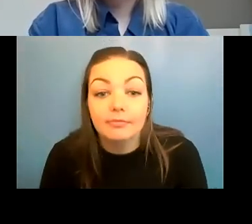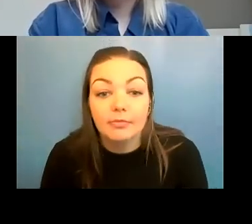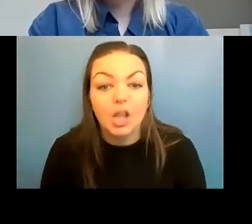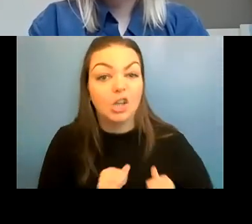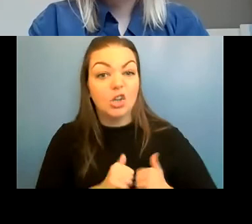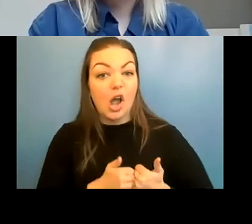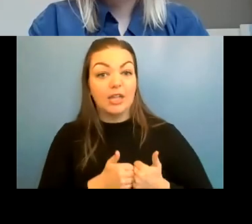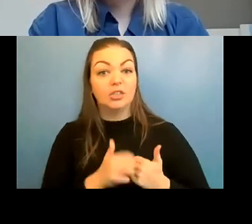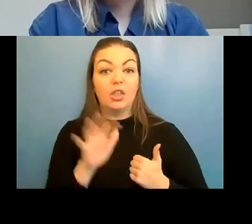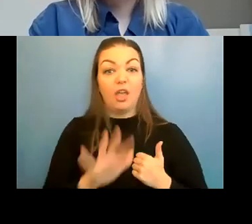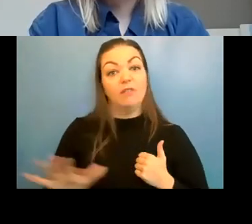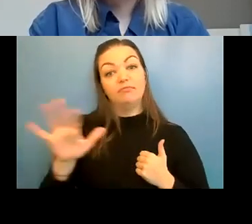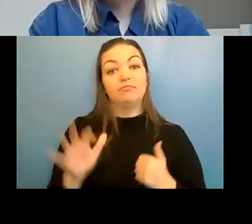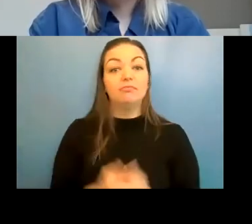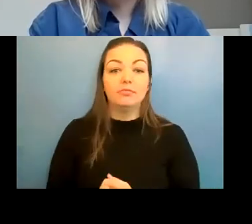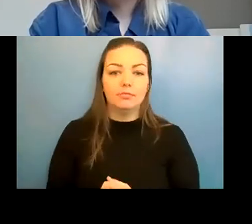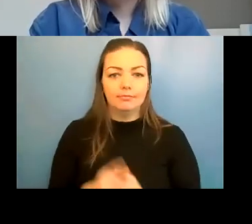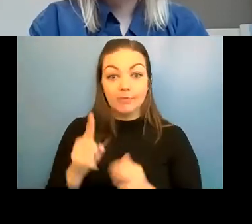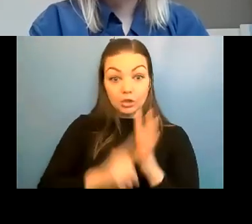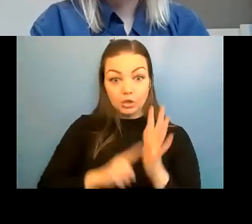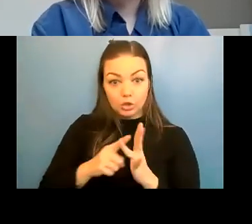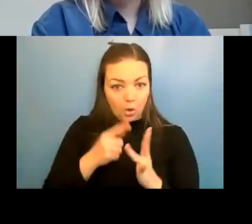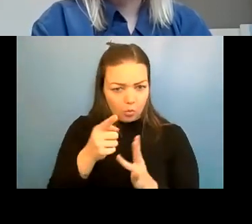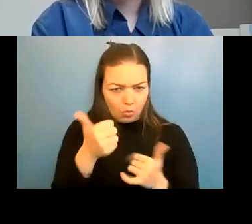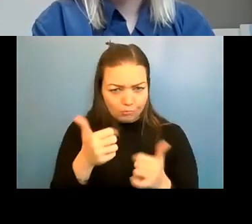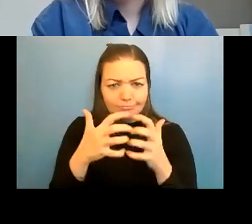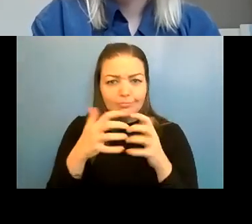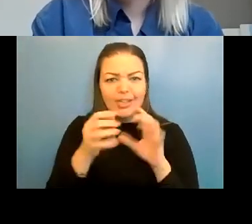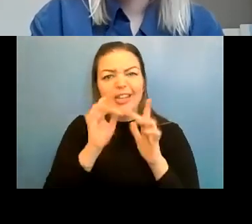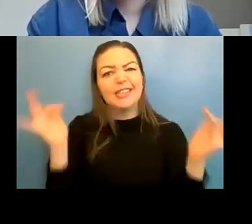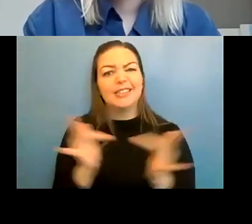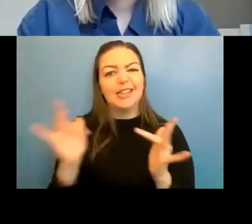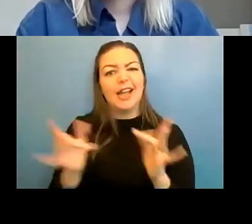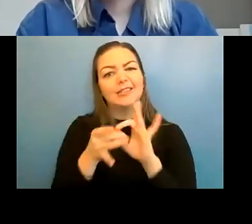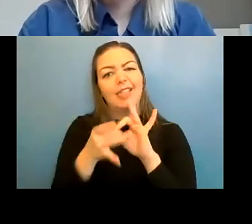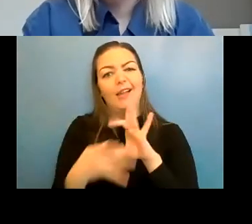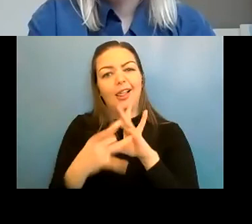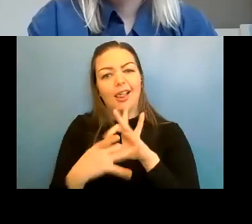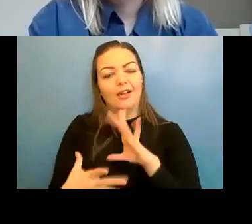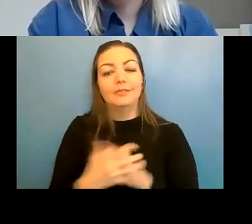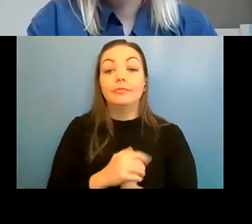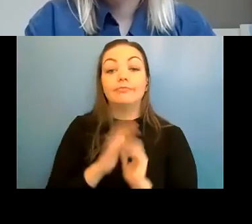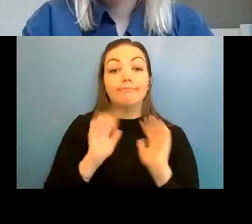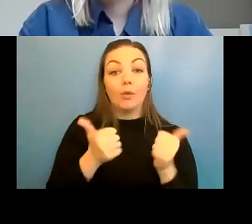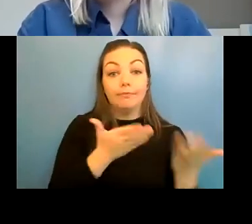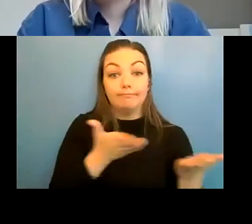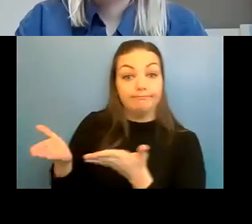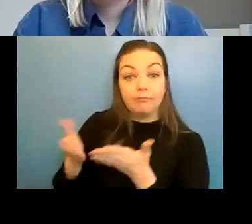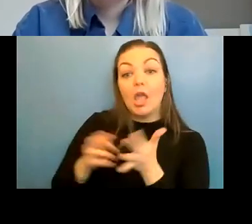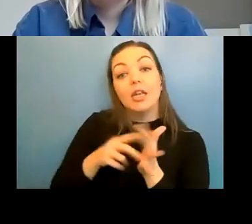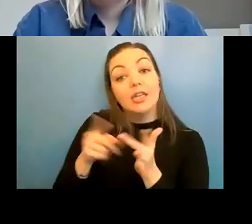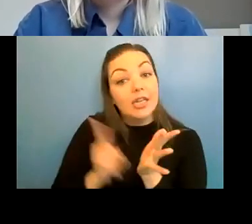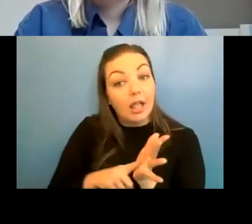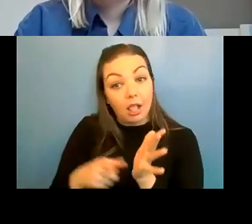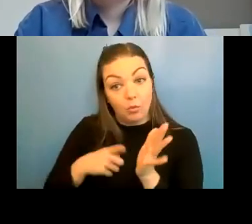and environmentally friendly way. ISABELLA: Definitely. I think we're losing Jo a little. Oh, you're here, it's fine. You're back.